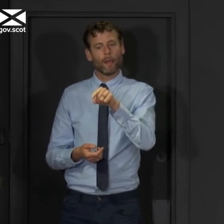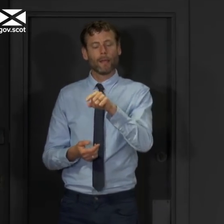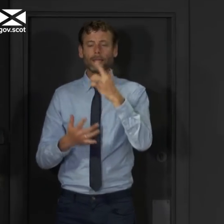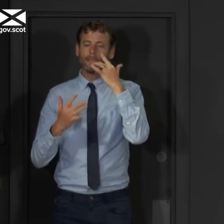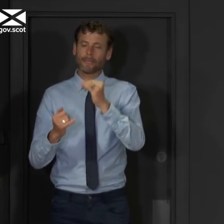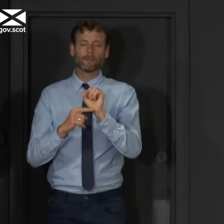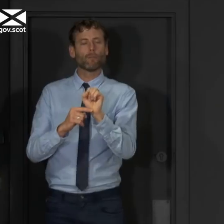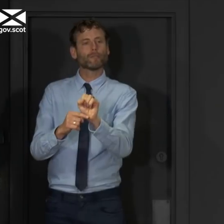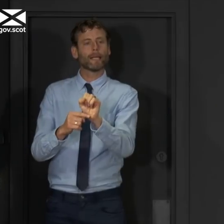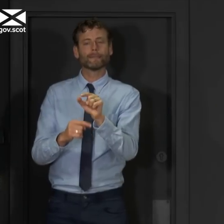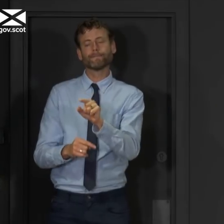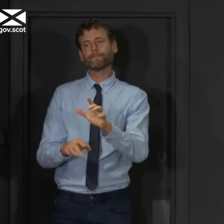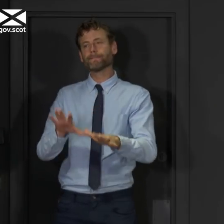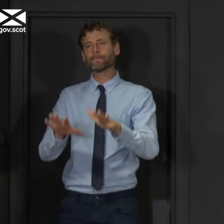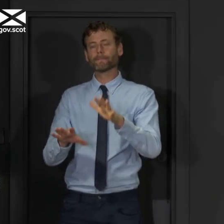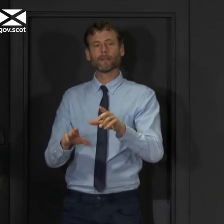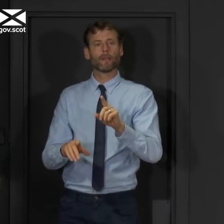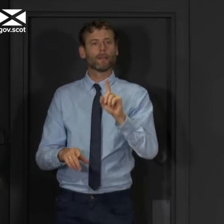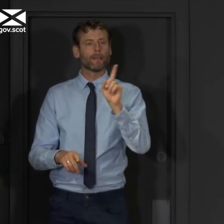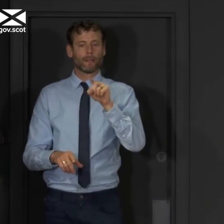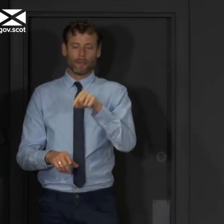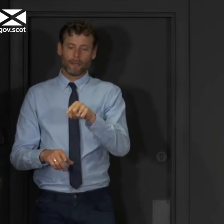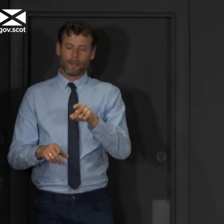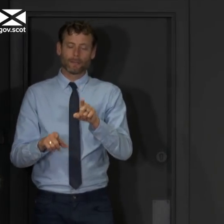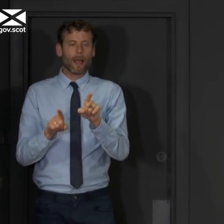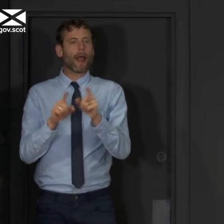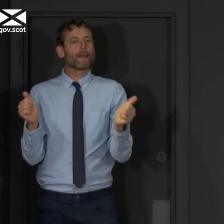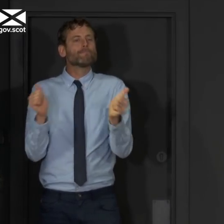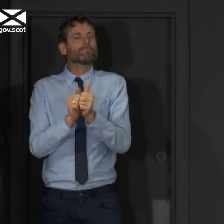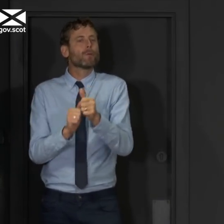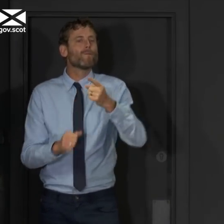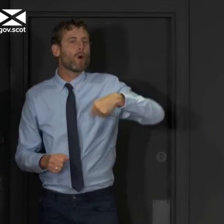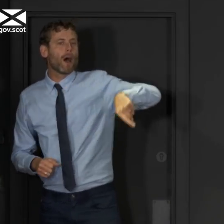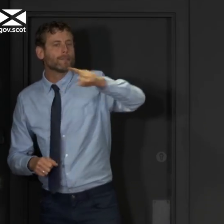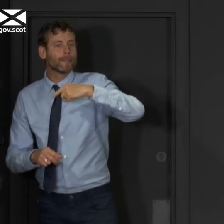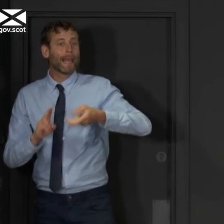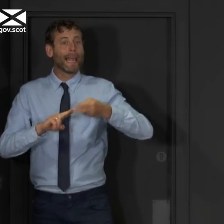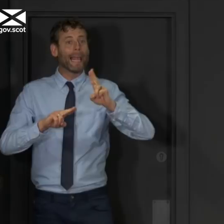of us a kind of social bargain. If you have symptoms, or - and in some ways